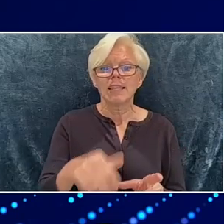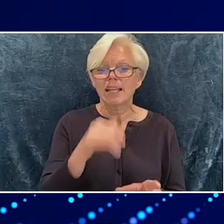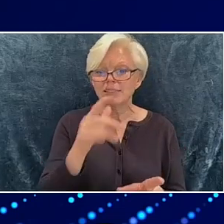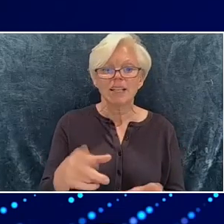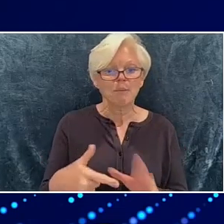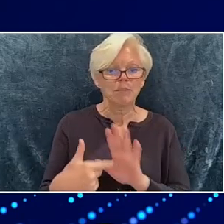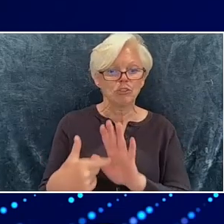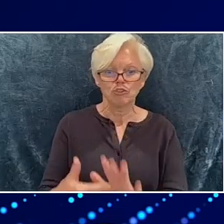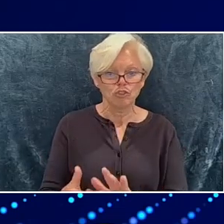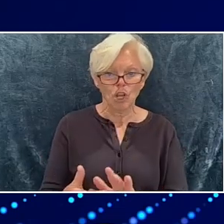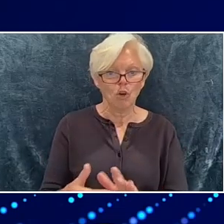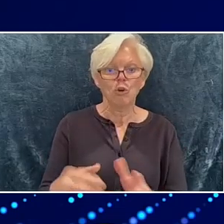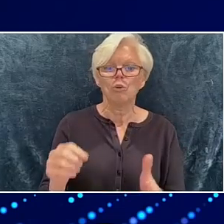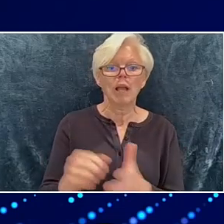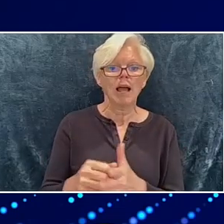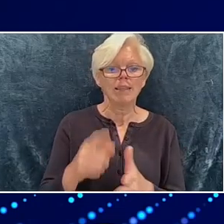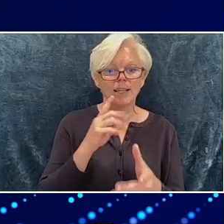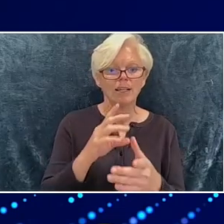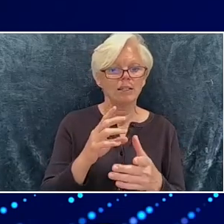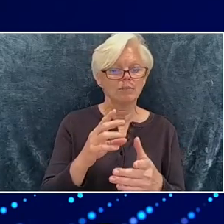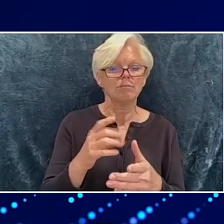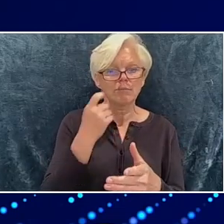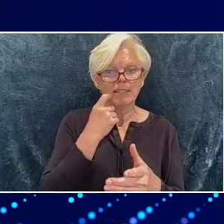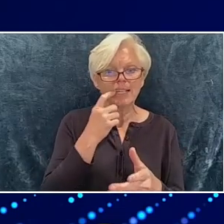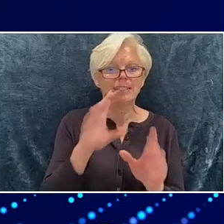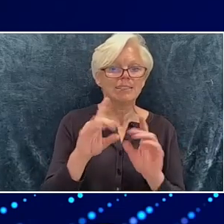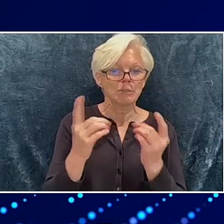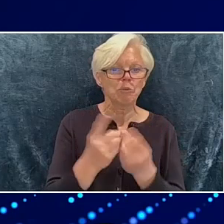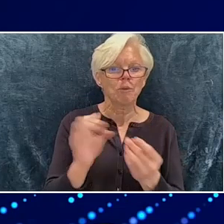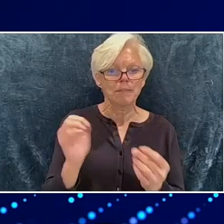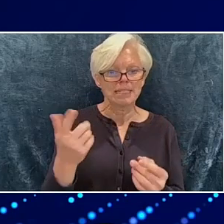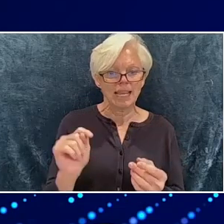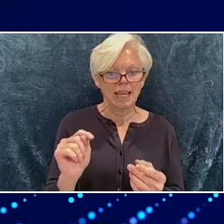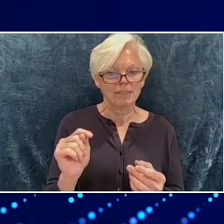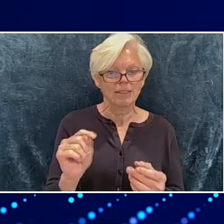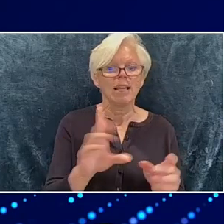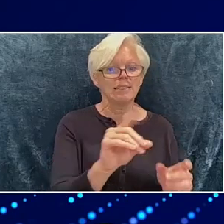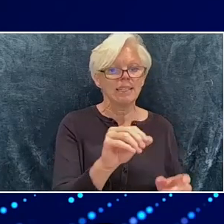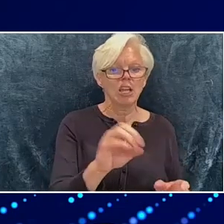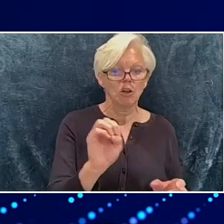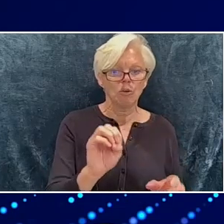The DOE continues to reject opt-out despite the impact that it will have on